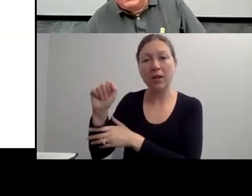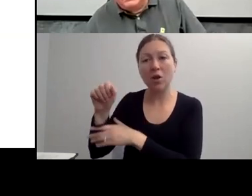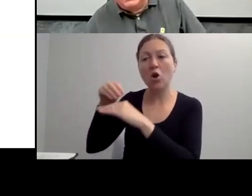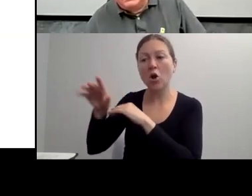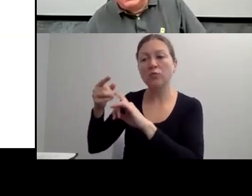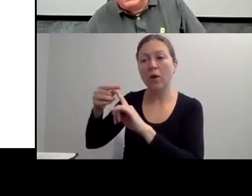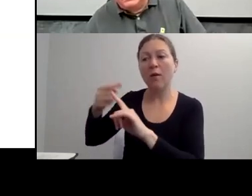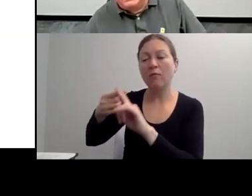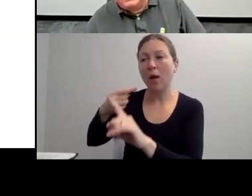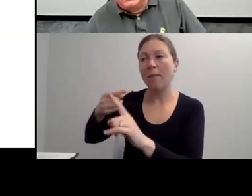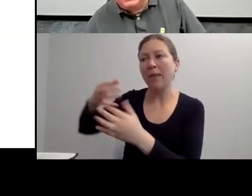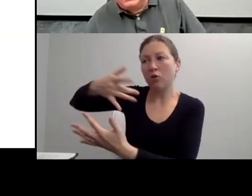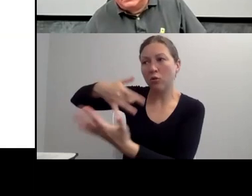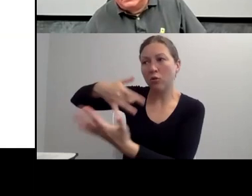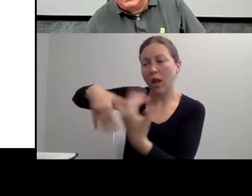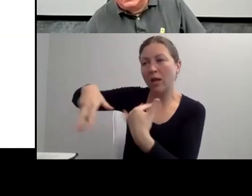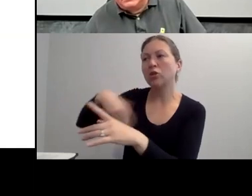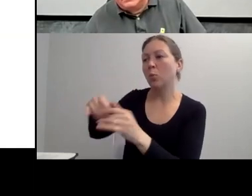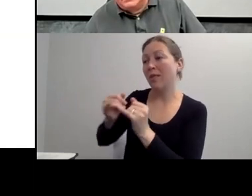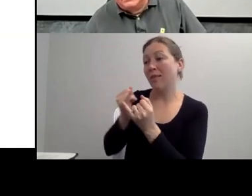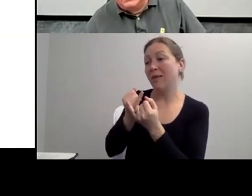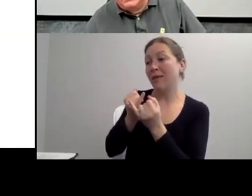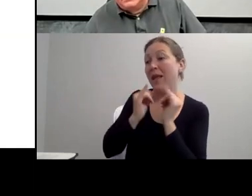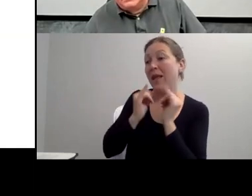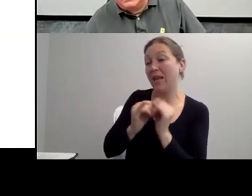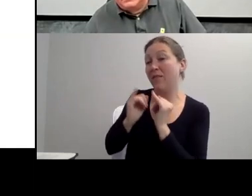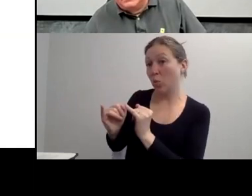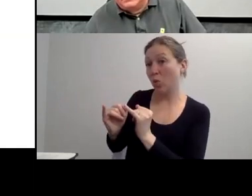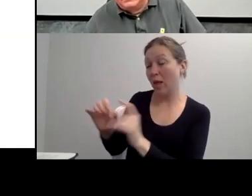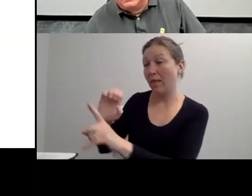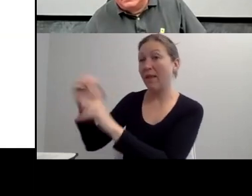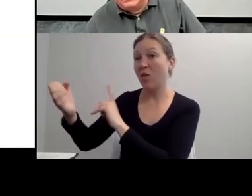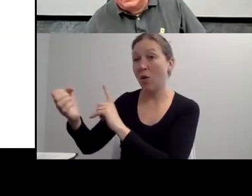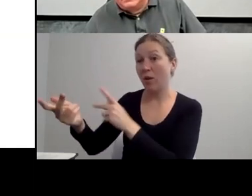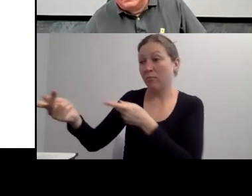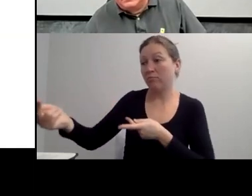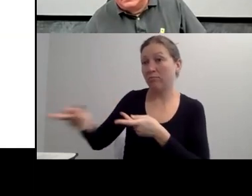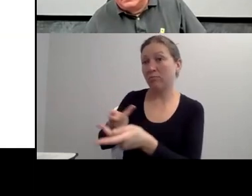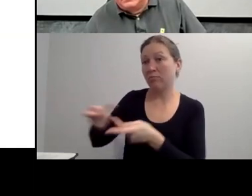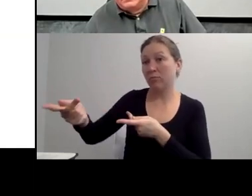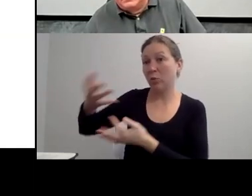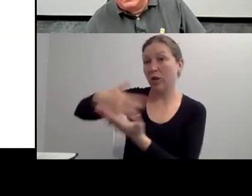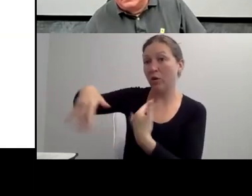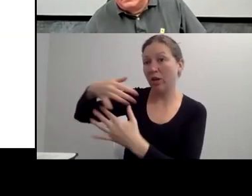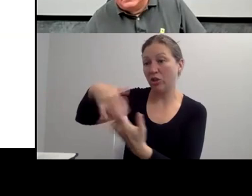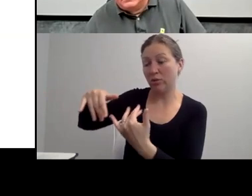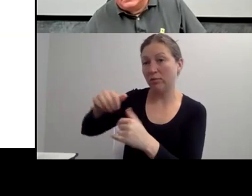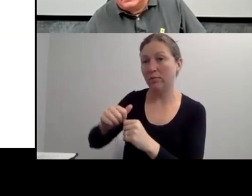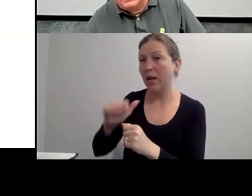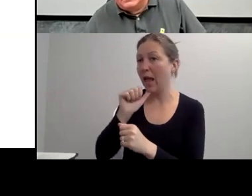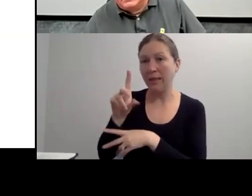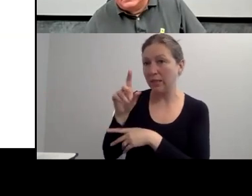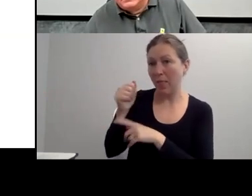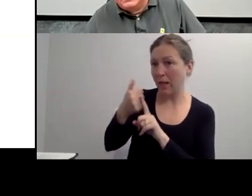SO AND ONE OTHER PERSONAL I WANT TO MAKE IS THAT THIS KIND OF TREATMENT IS REALLY FUNNY.